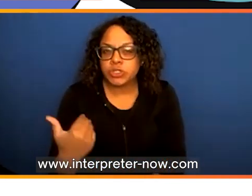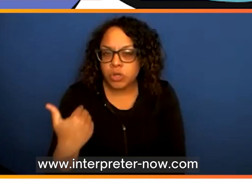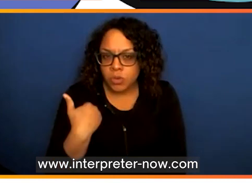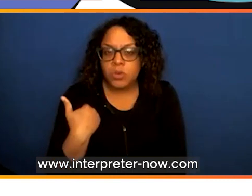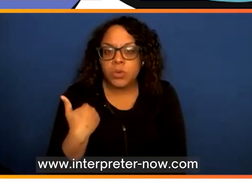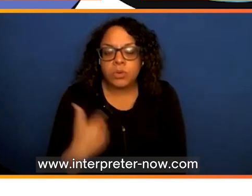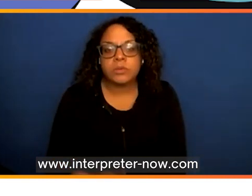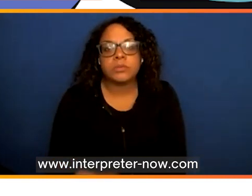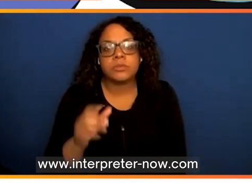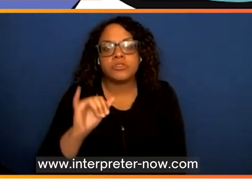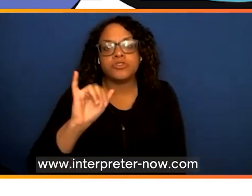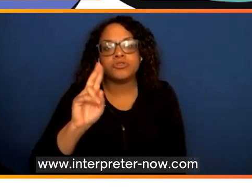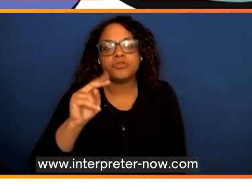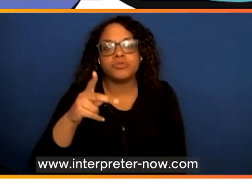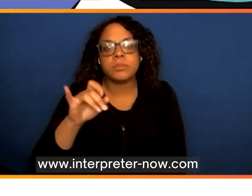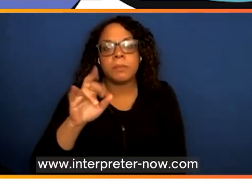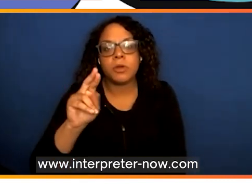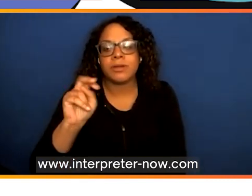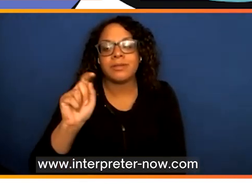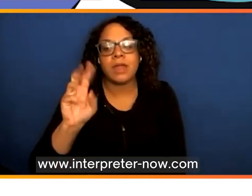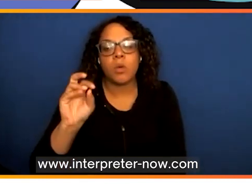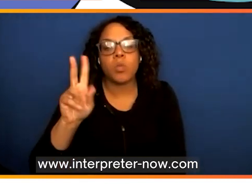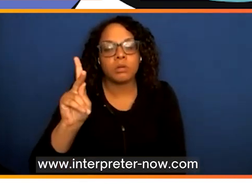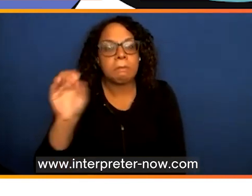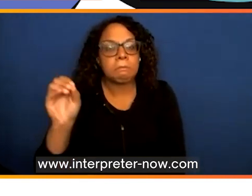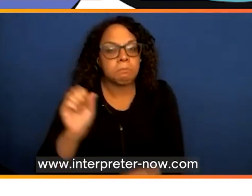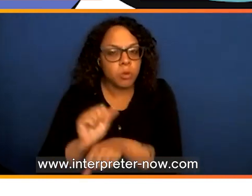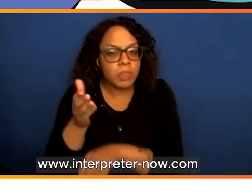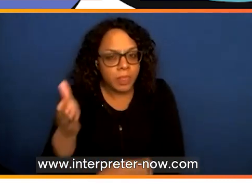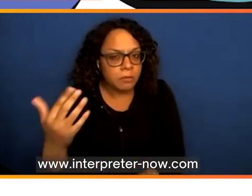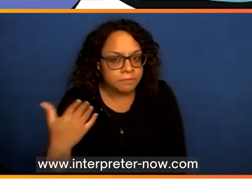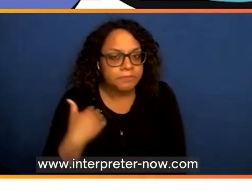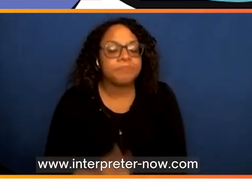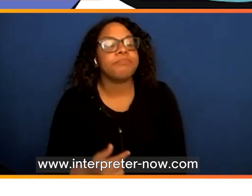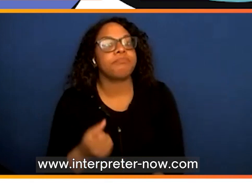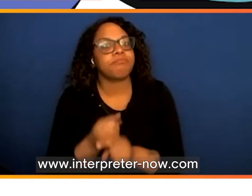I was at Juniper Networks at the time, and I had the opportunity to lead three women